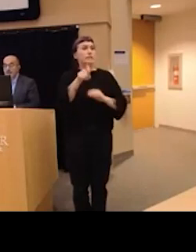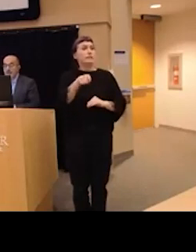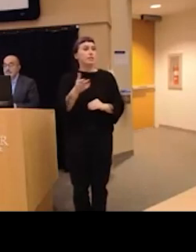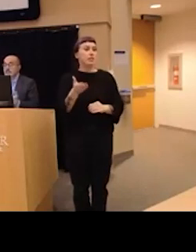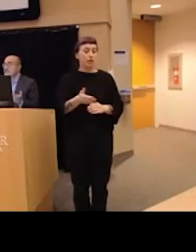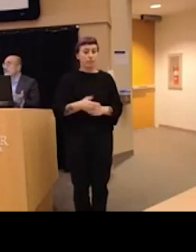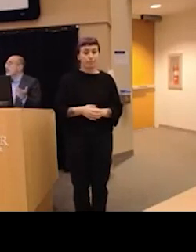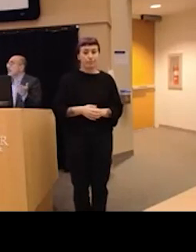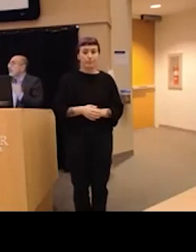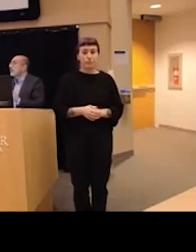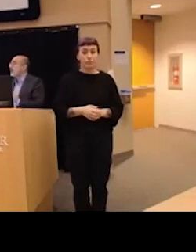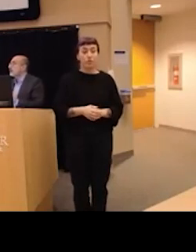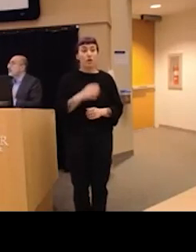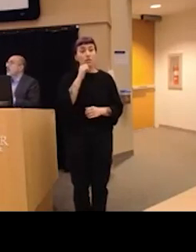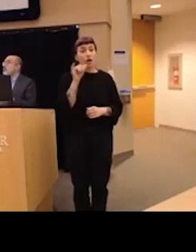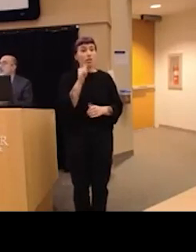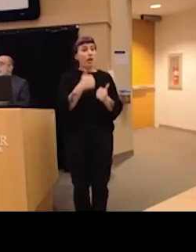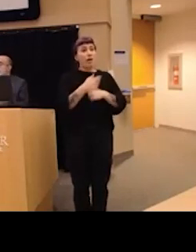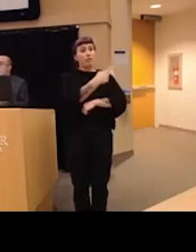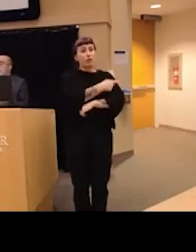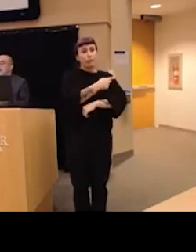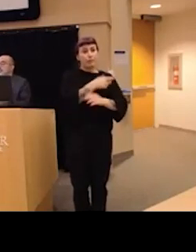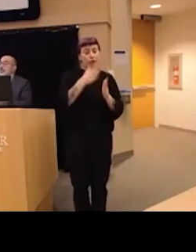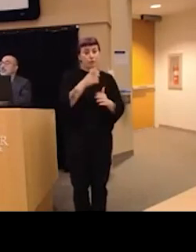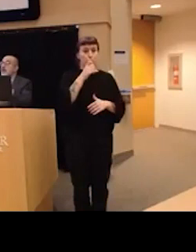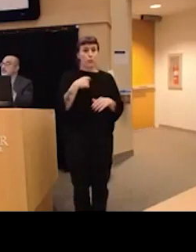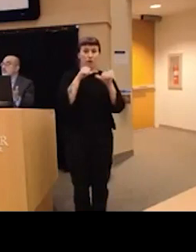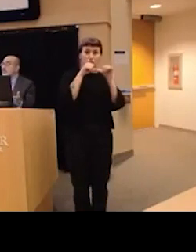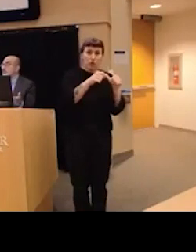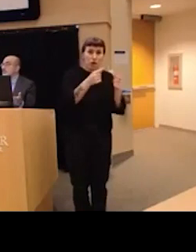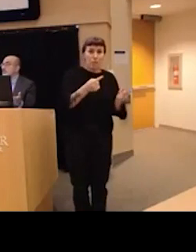and it's not as if every patient who has chronic pain necessarily needs all these modalities but